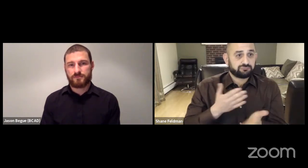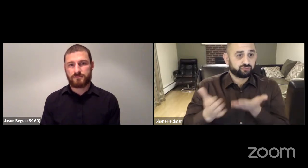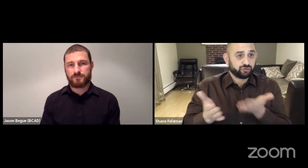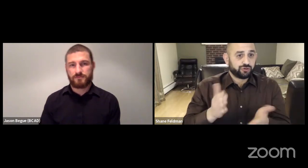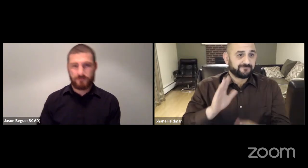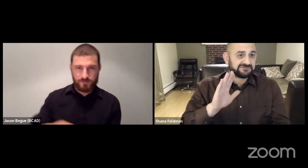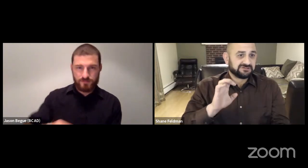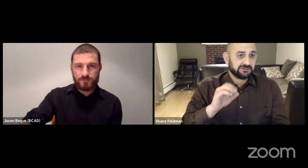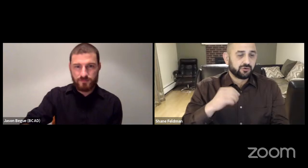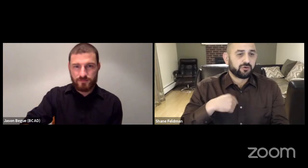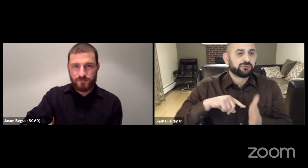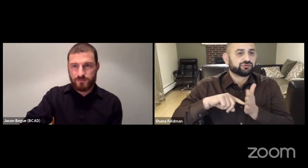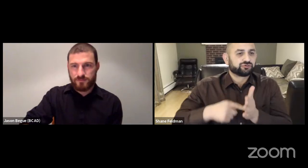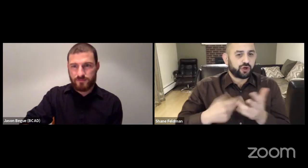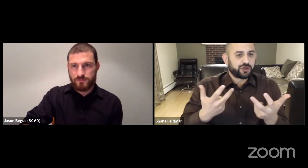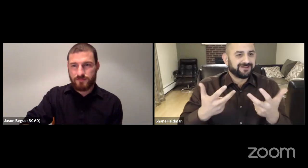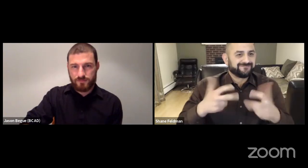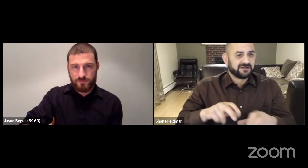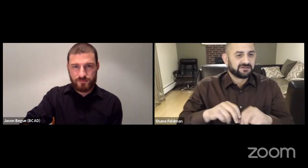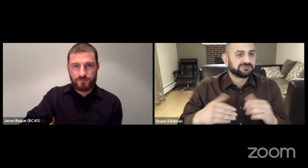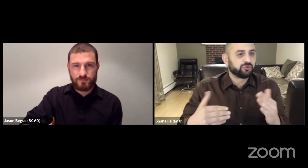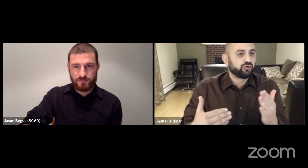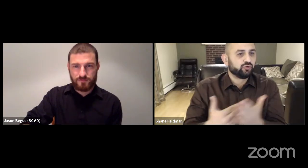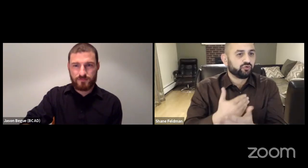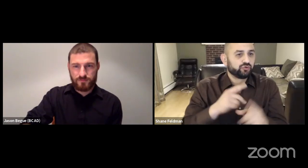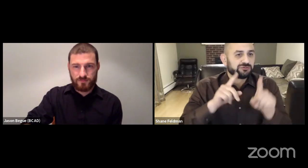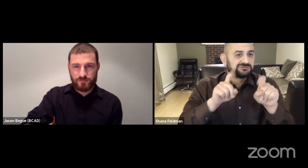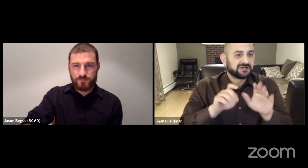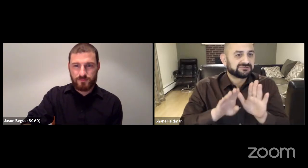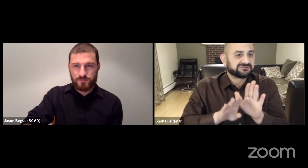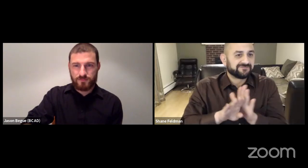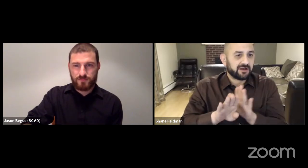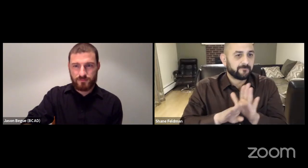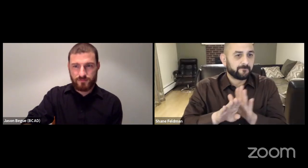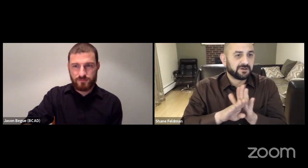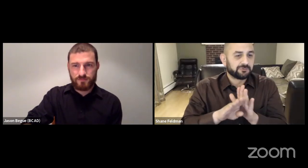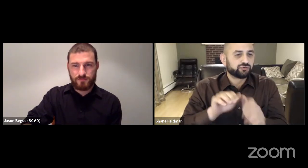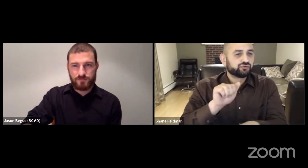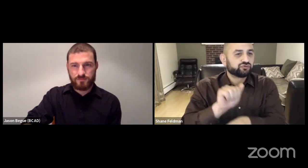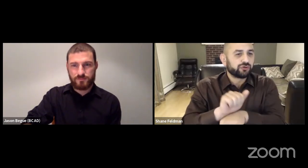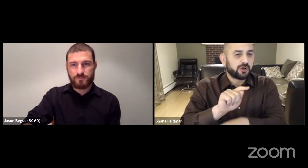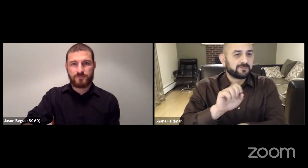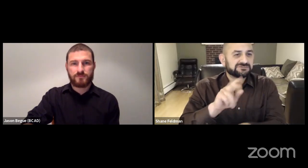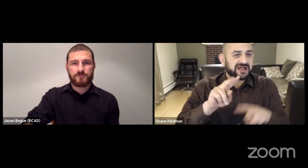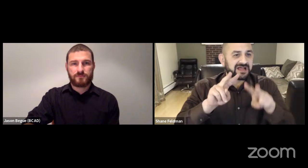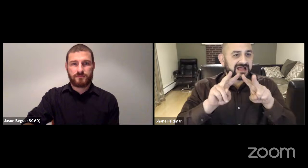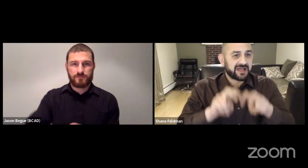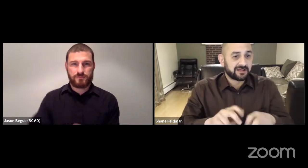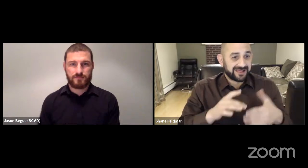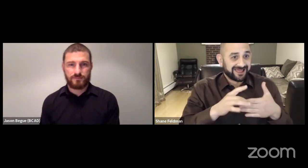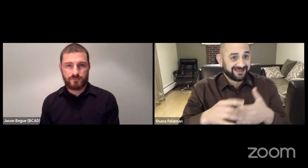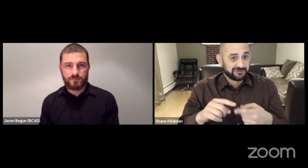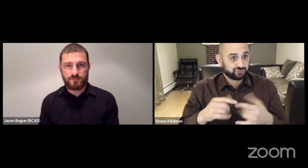At the same time, I was serving as CEO. I was involved in the new testing and the development